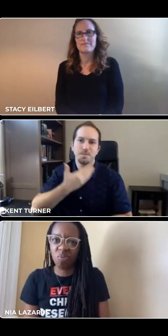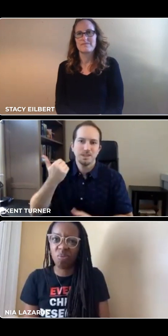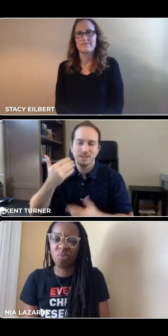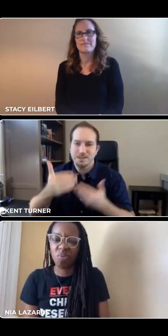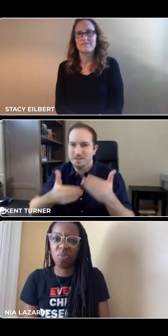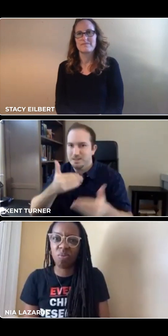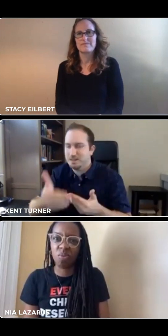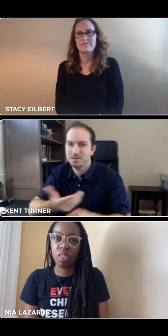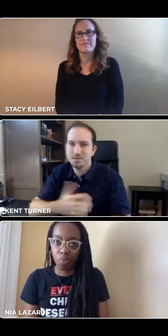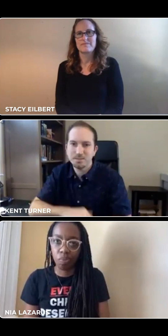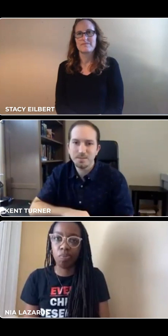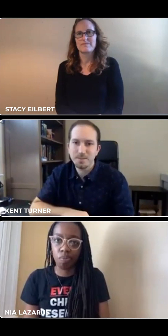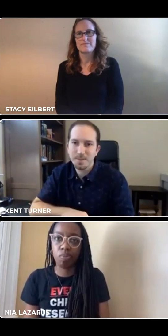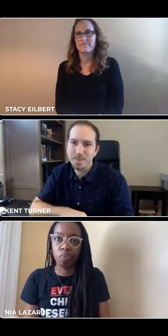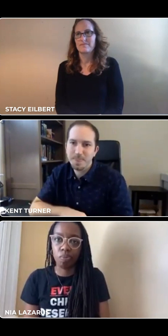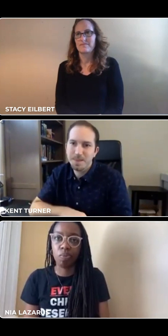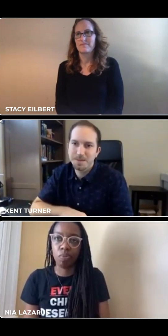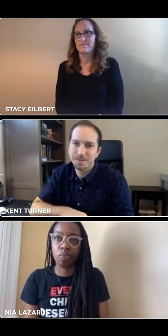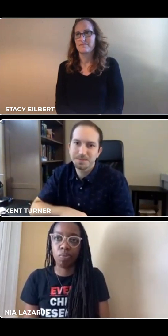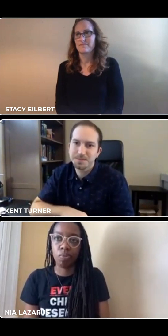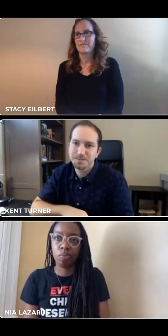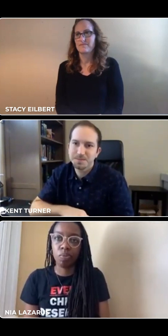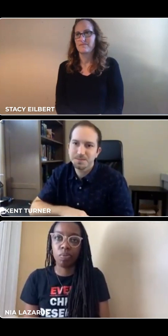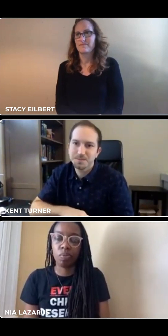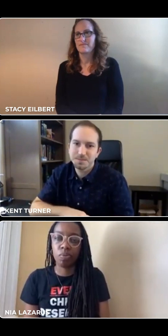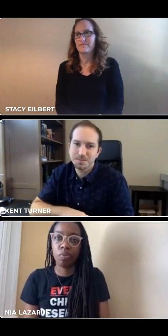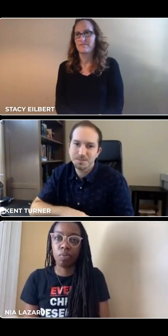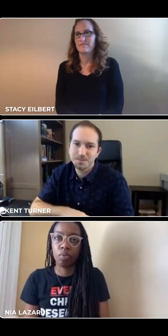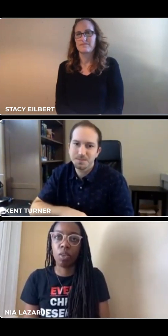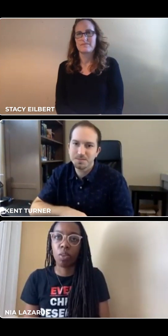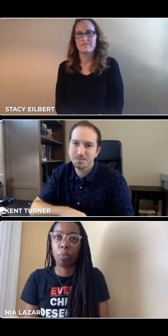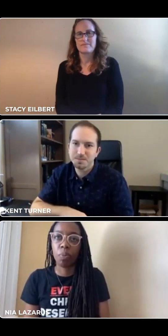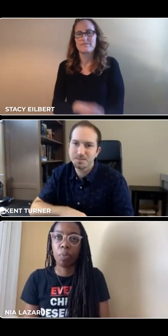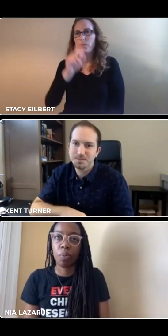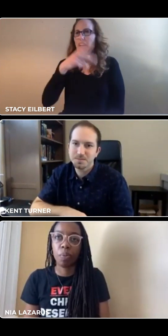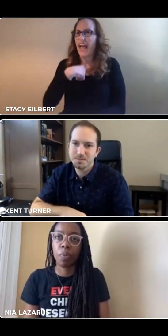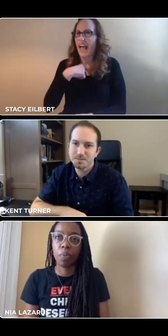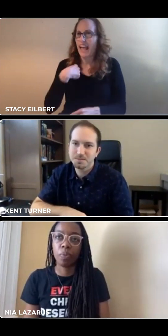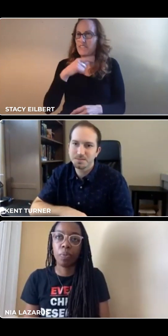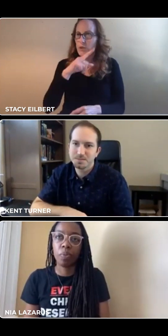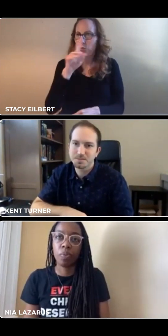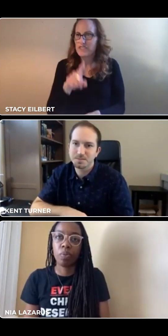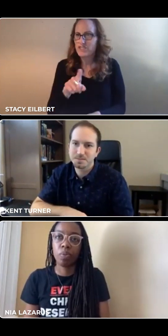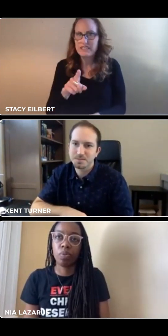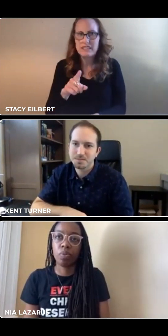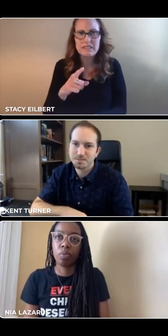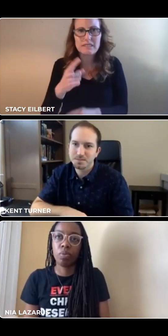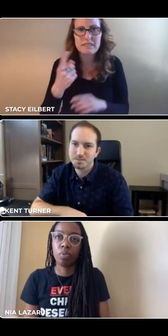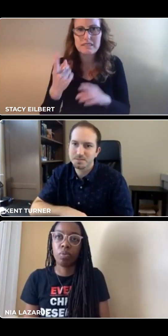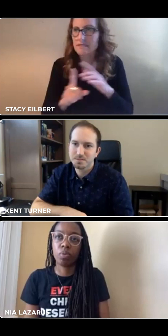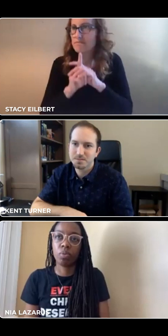want to make anyone feel worse when we're all trying to make our best to break through and continue through this situation.